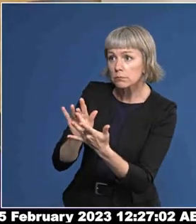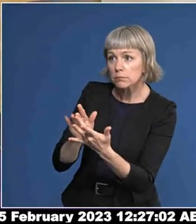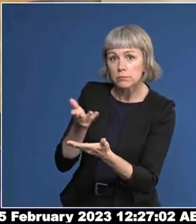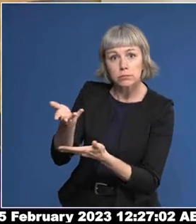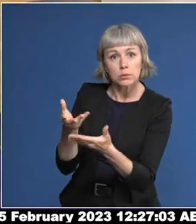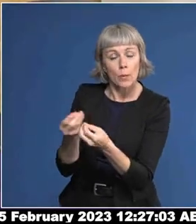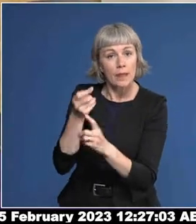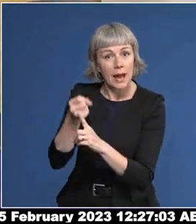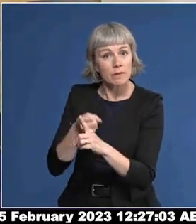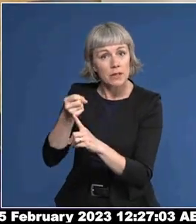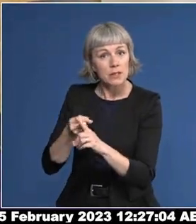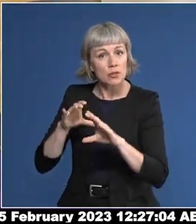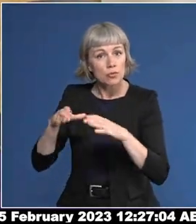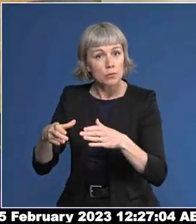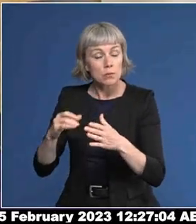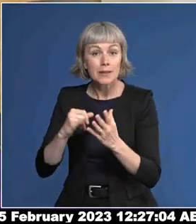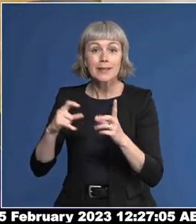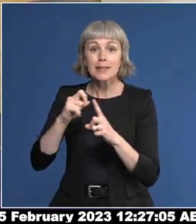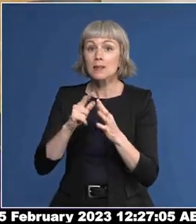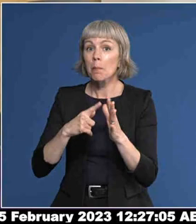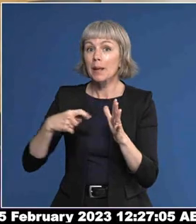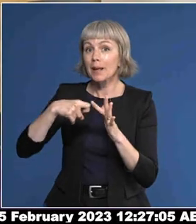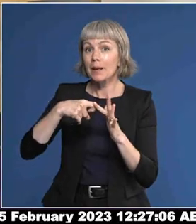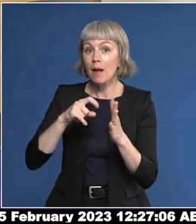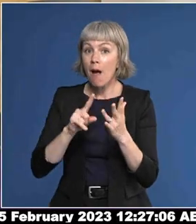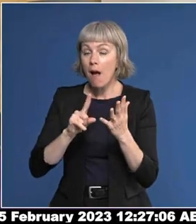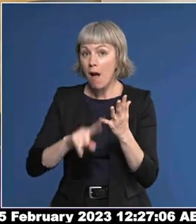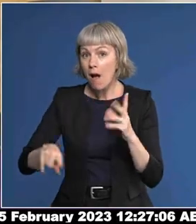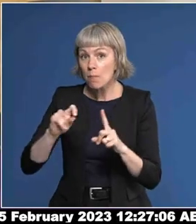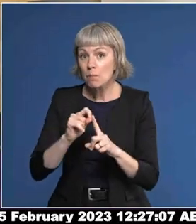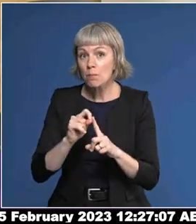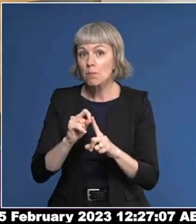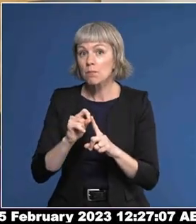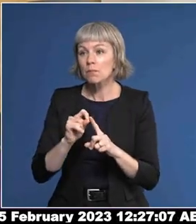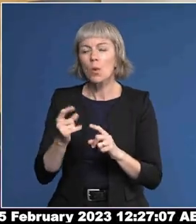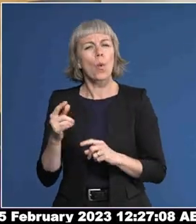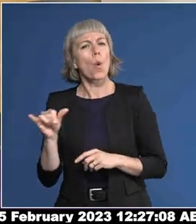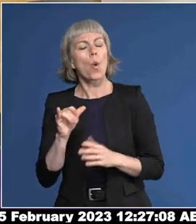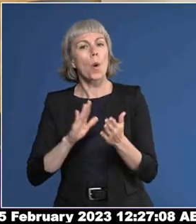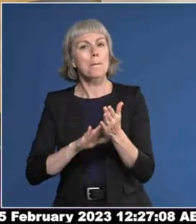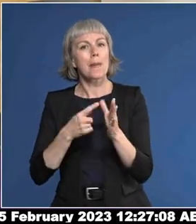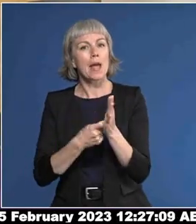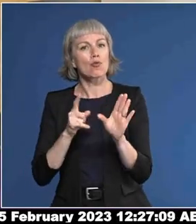I think Mary Mallett may be still here, from DANA in its work in Tasmania.